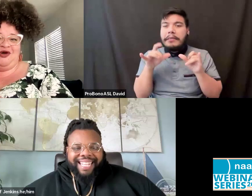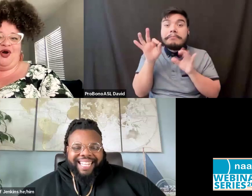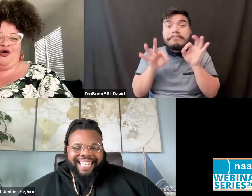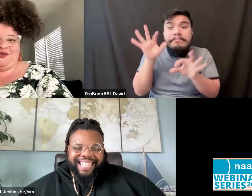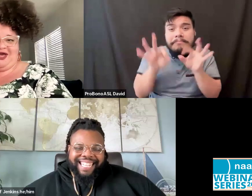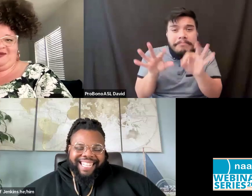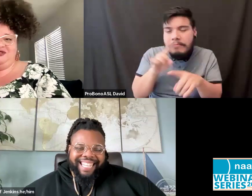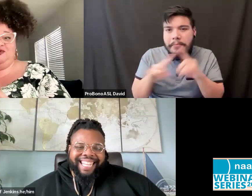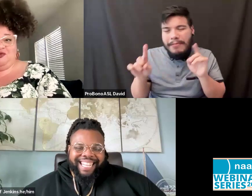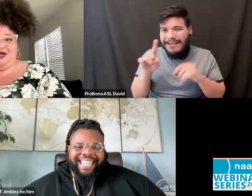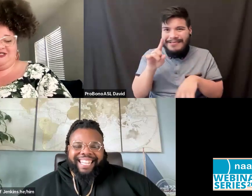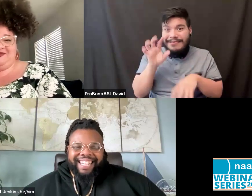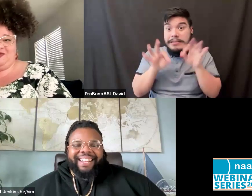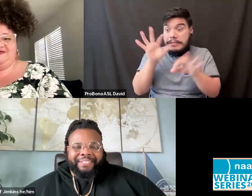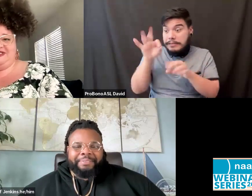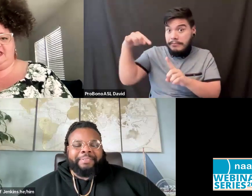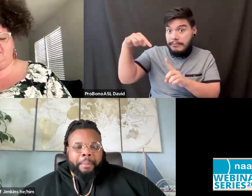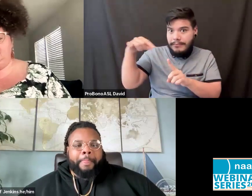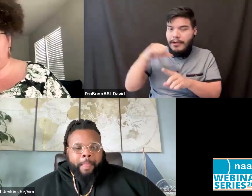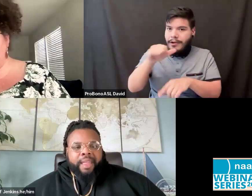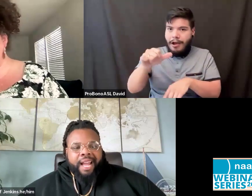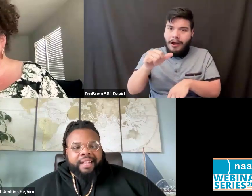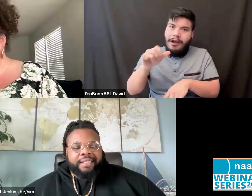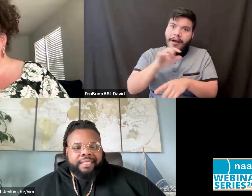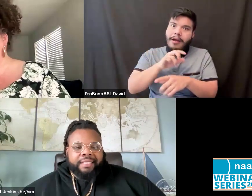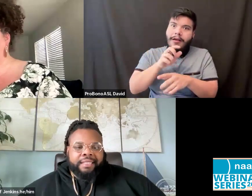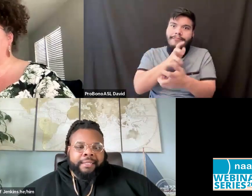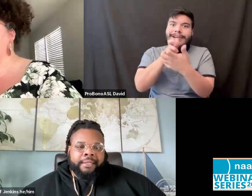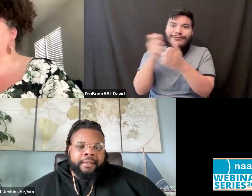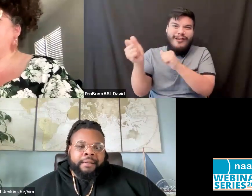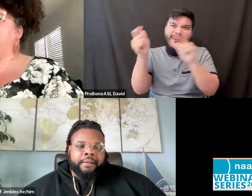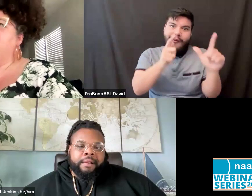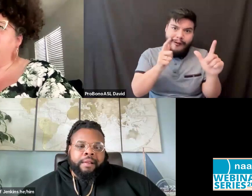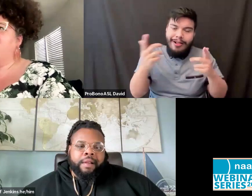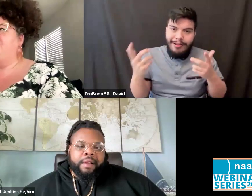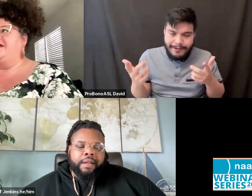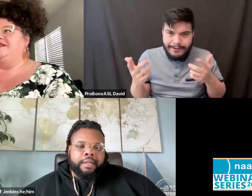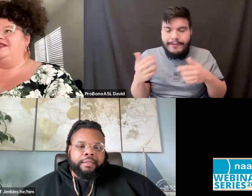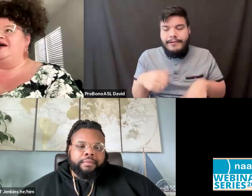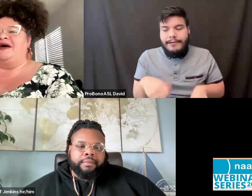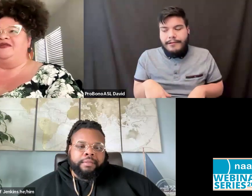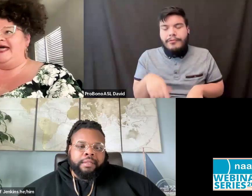go all the way up to where some of the rest of us need them to go. Yeah. So I'm wondering if you can talk a little bit about about that.